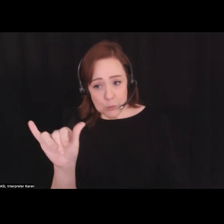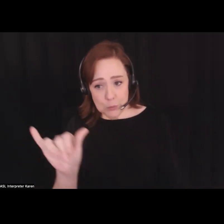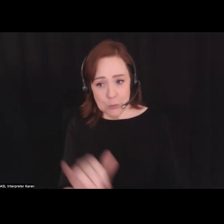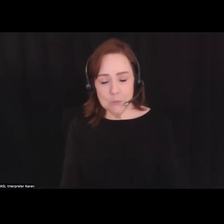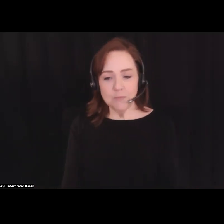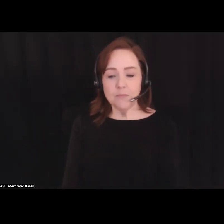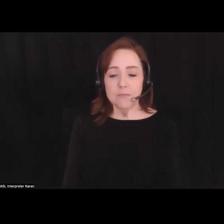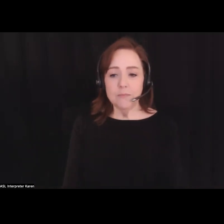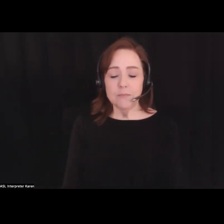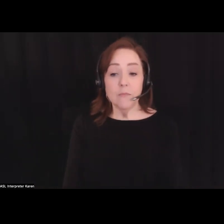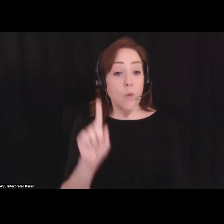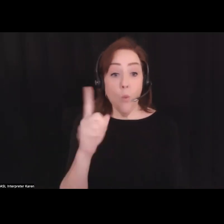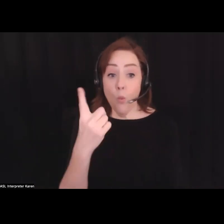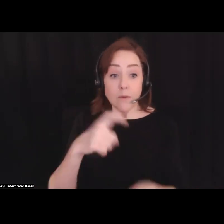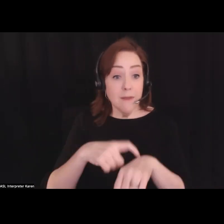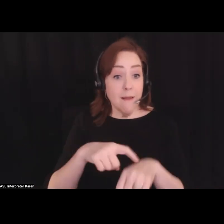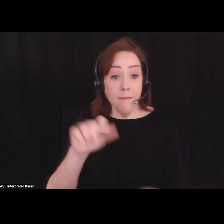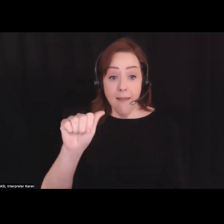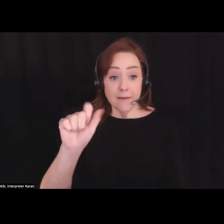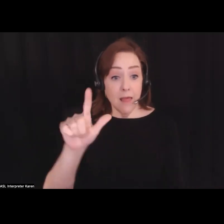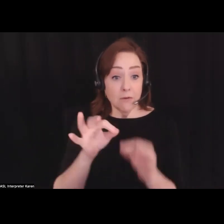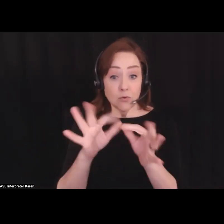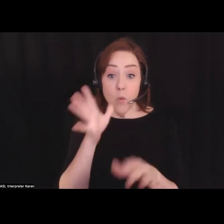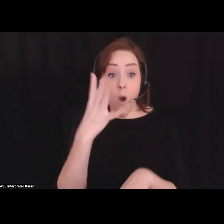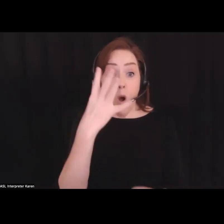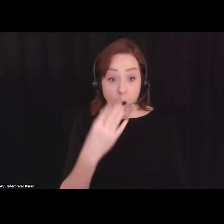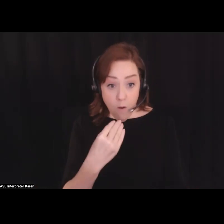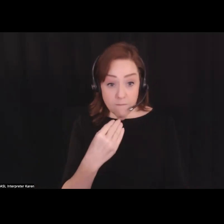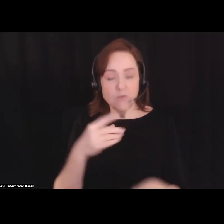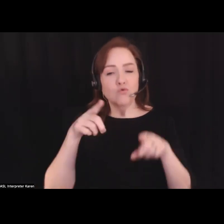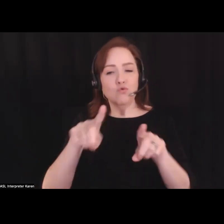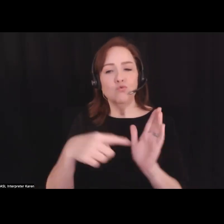ASL interpreters will not be available is during the showing of videos which we will have quite a